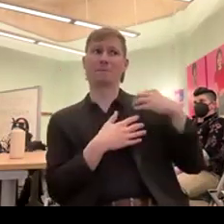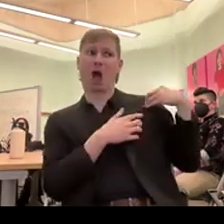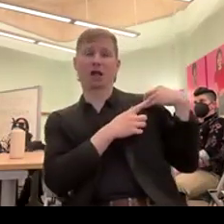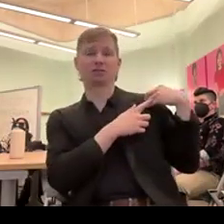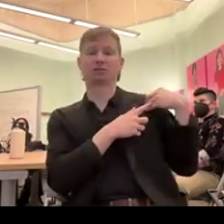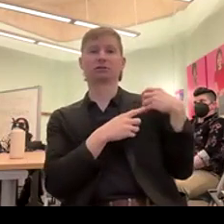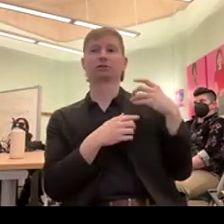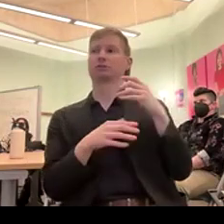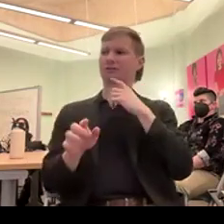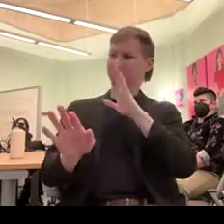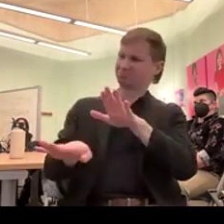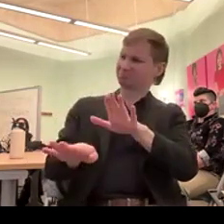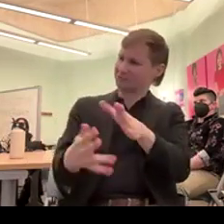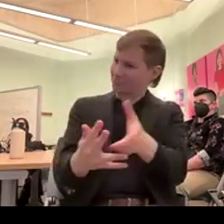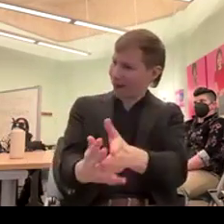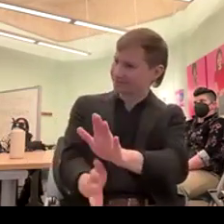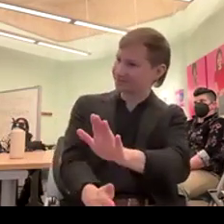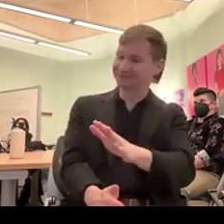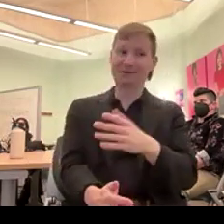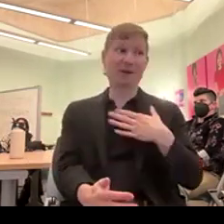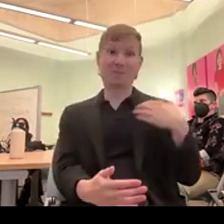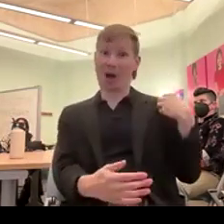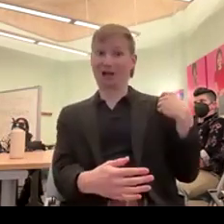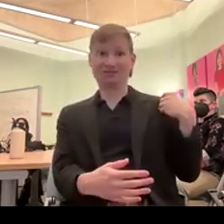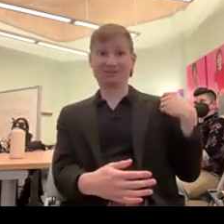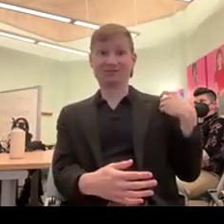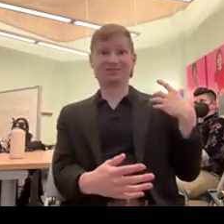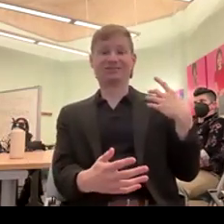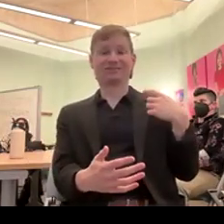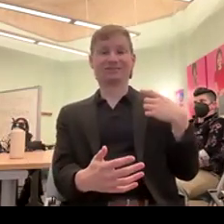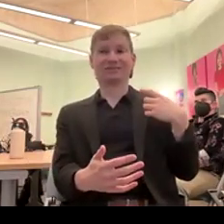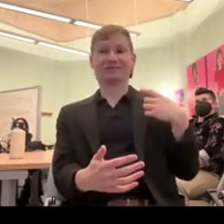really grateful that we kind of all... even to my own boss, I'm like, "Yo, take a break." You know,